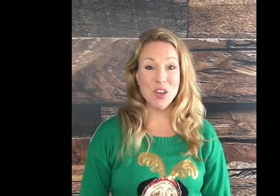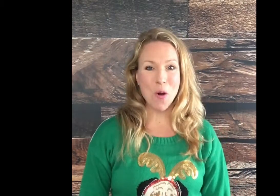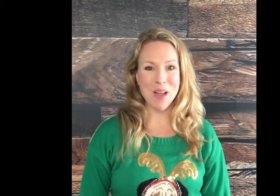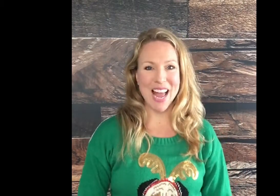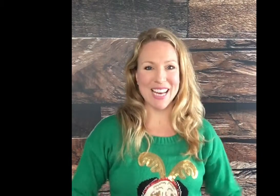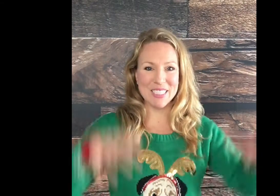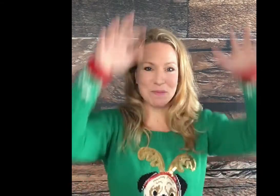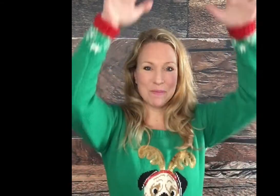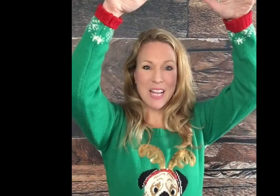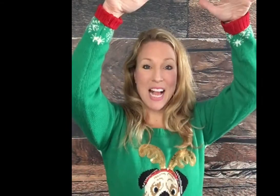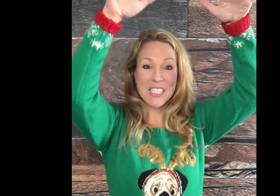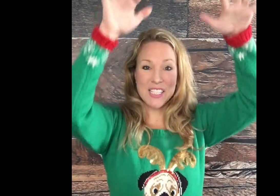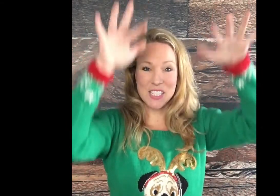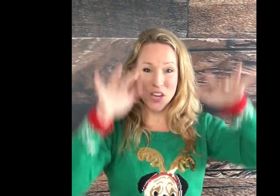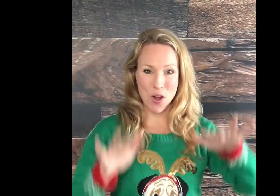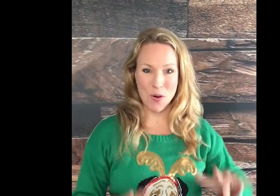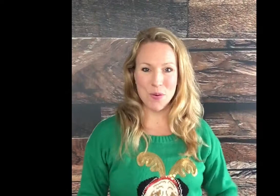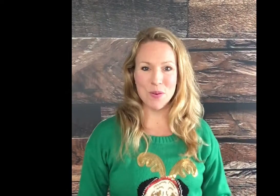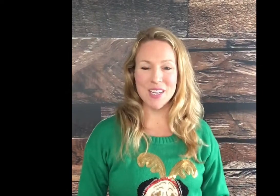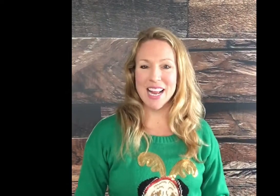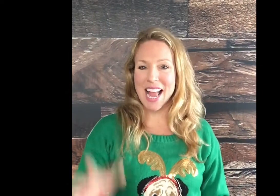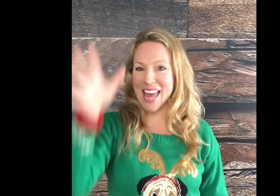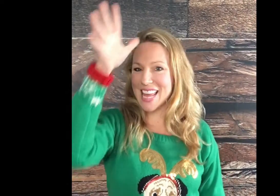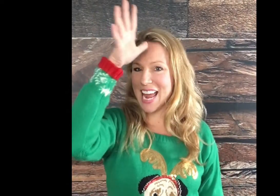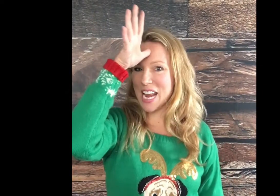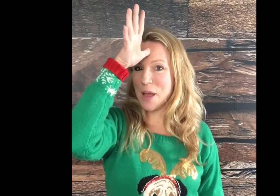Snowman: SNOW, and then MAN.